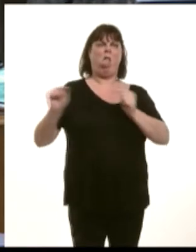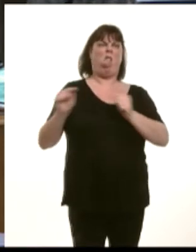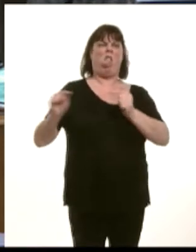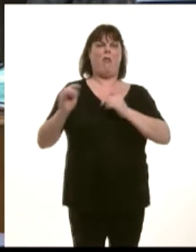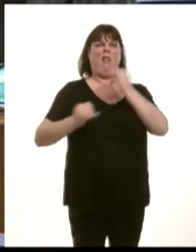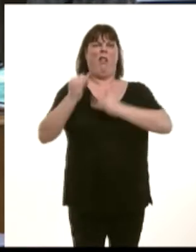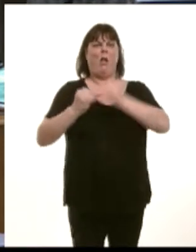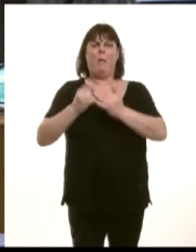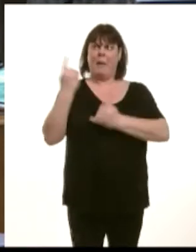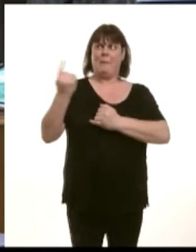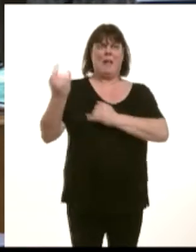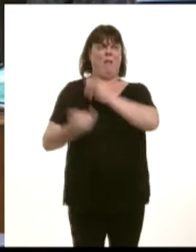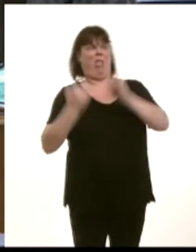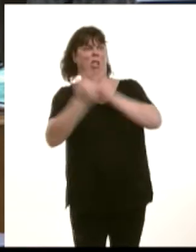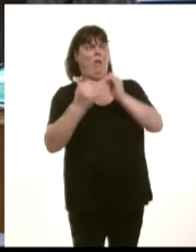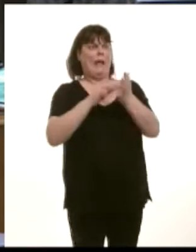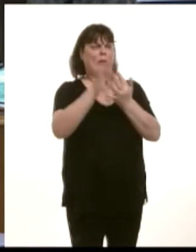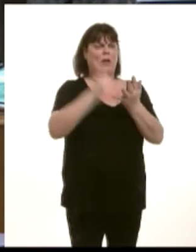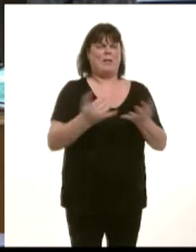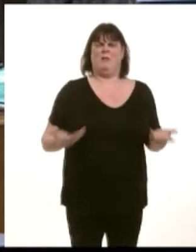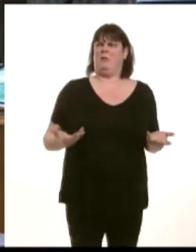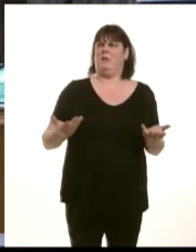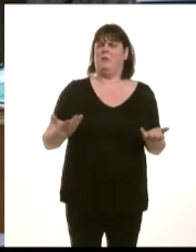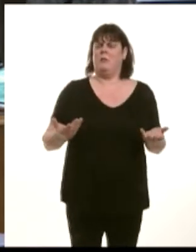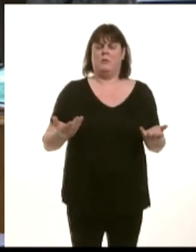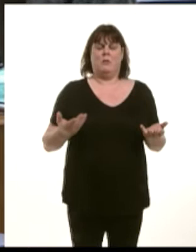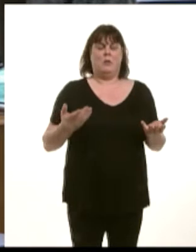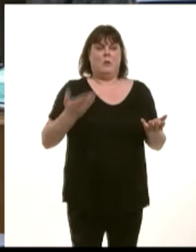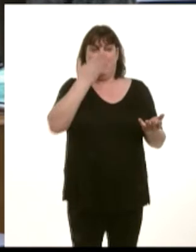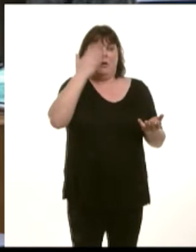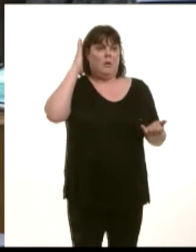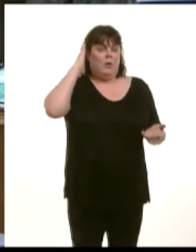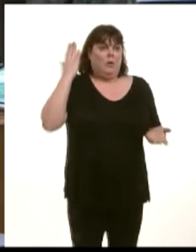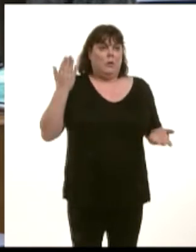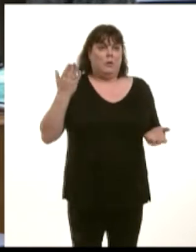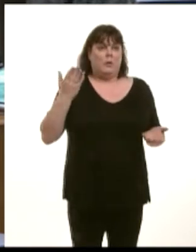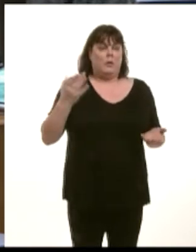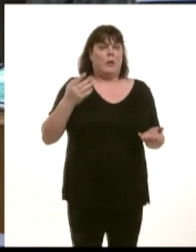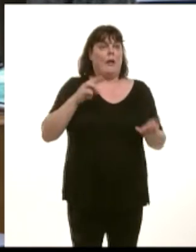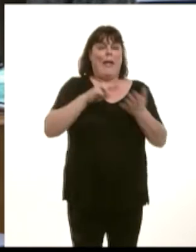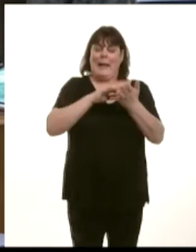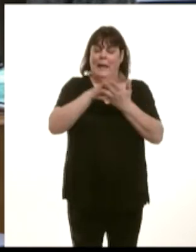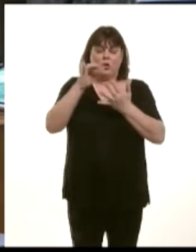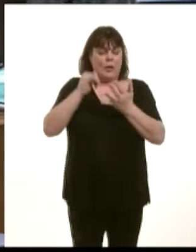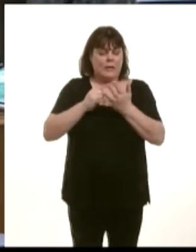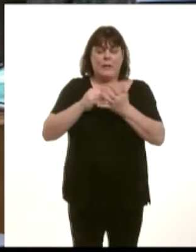Now, you can’t have it both ways. It is important to understand that, if it is not a political football in England, it is not a political football in Wales.